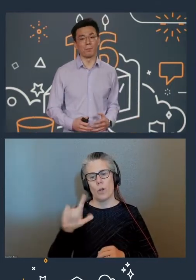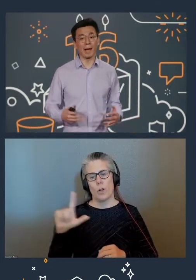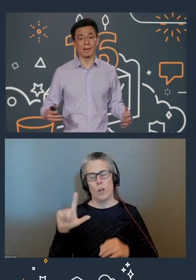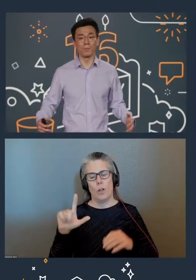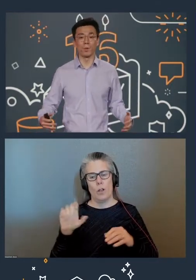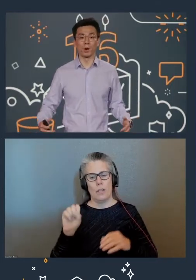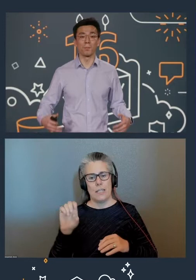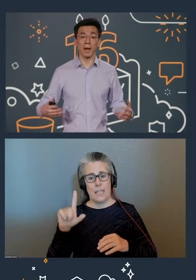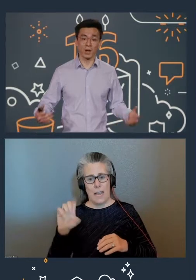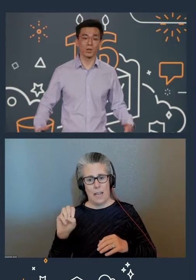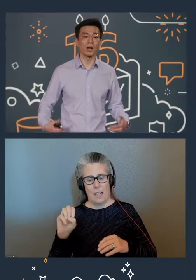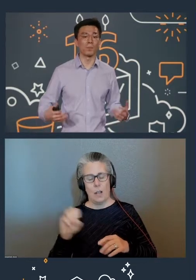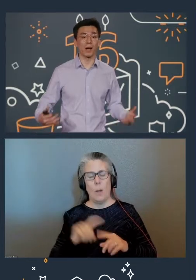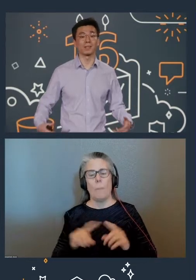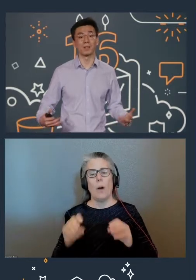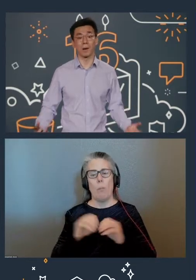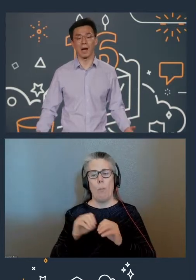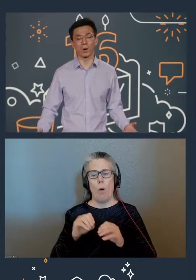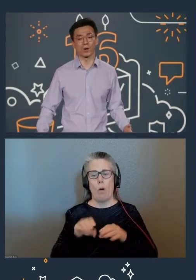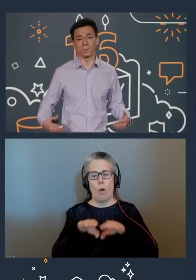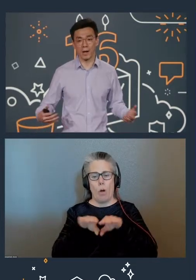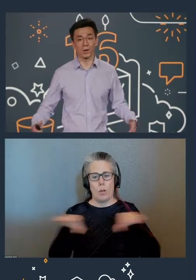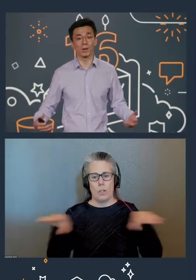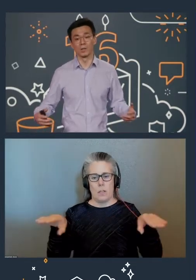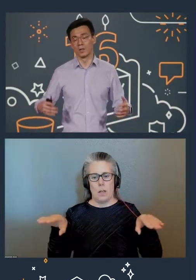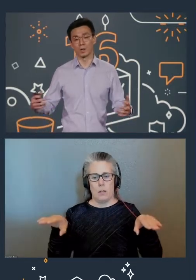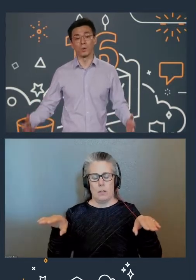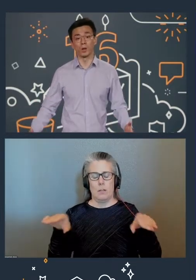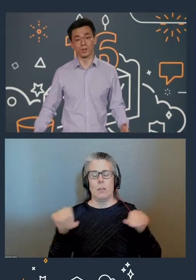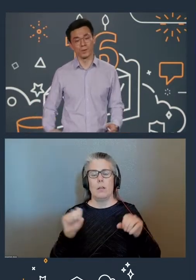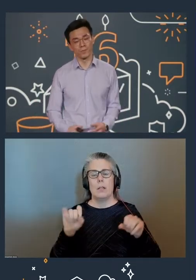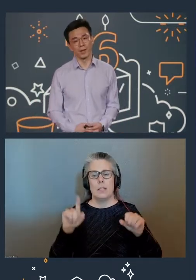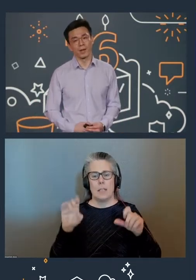by adding more parallel processing power or parallel computers.